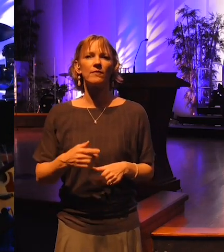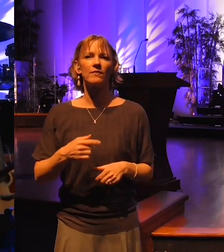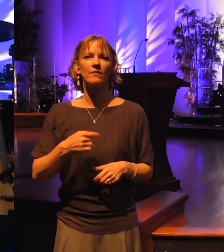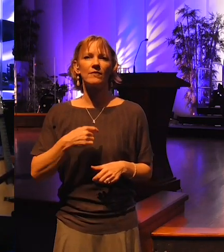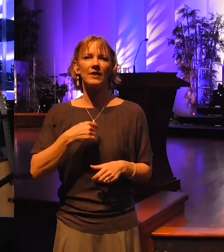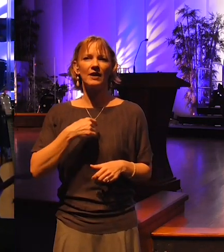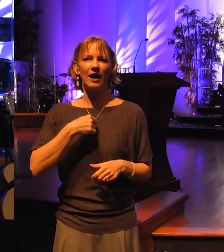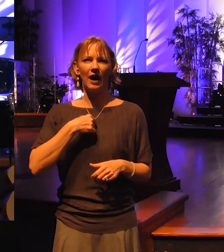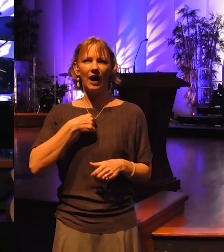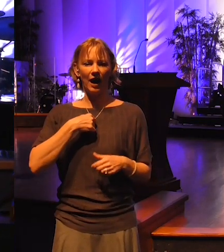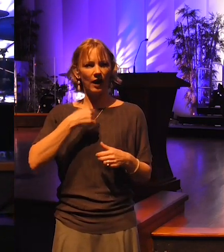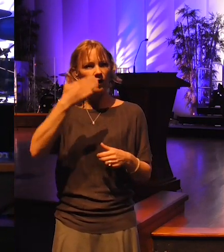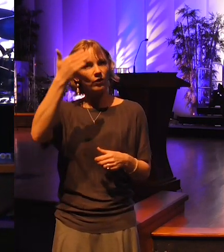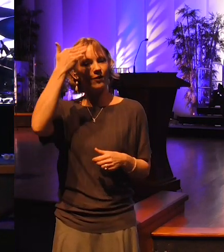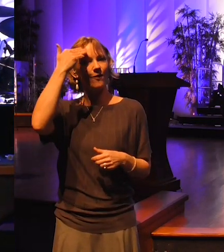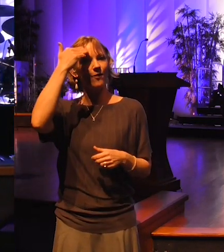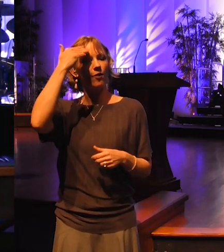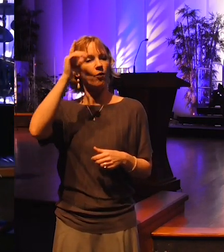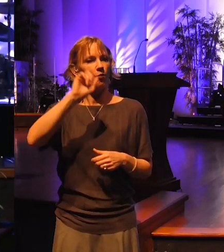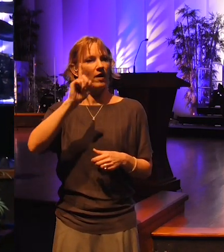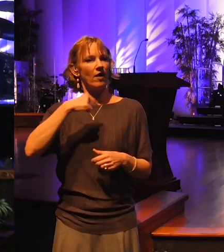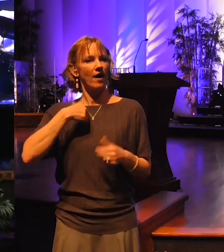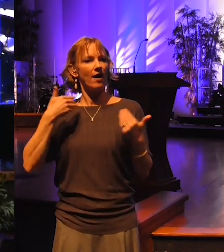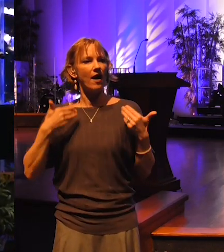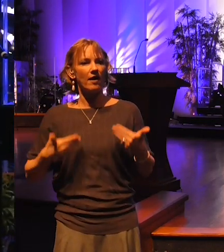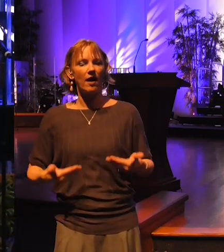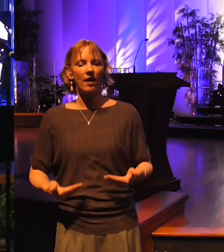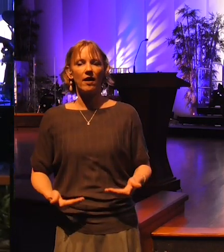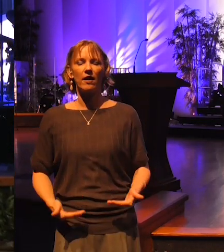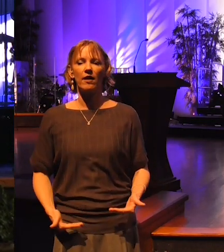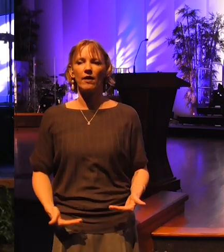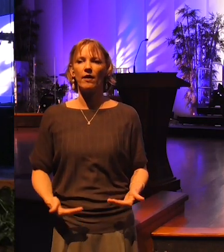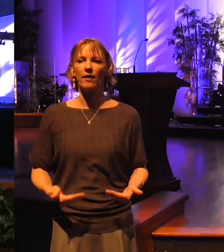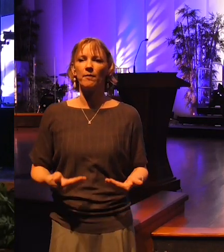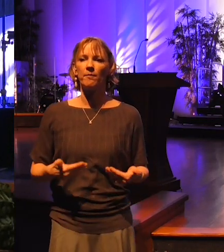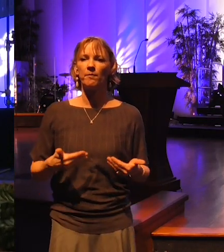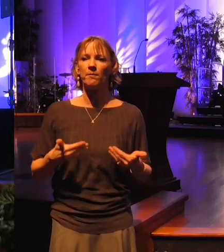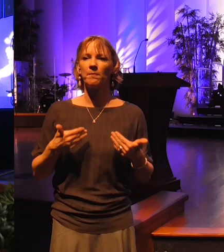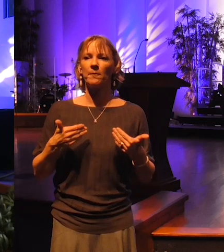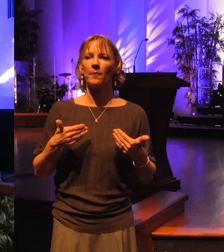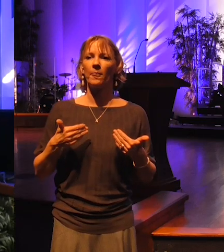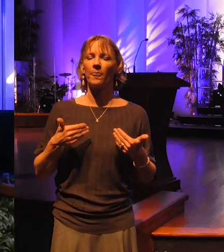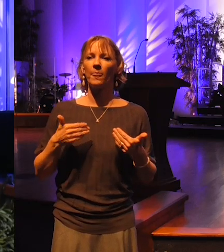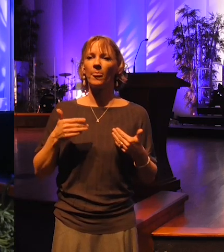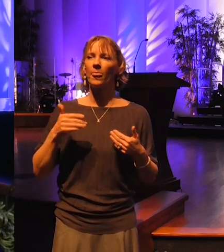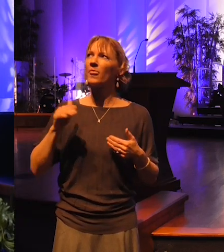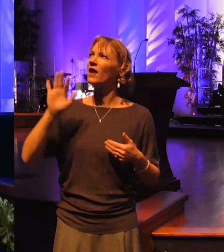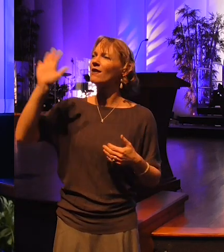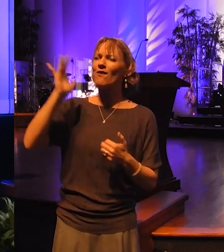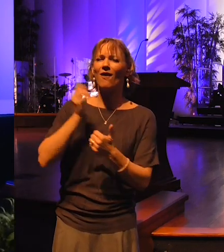am your love is all around